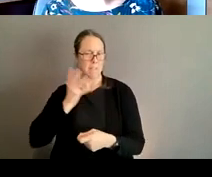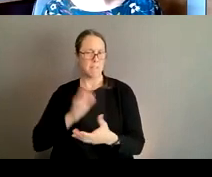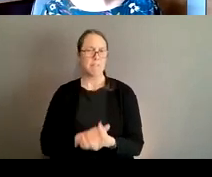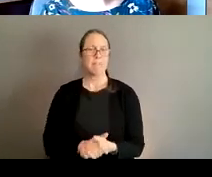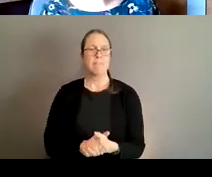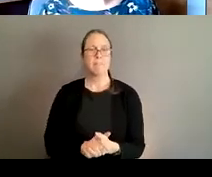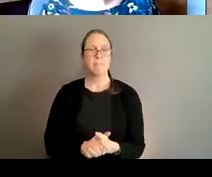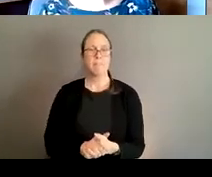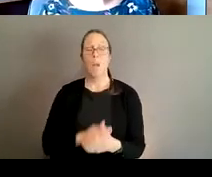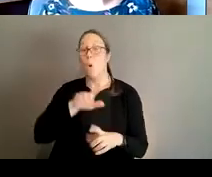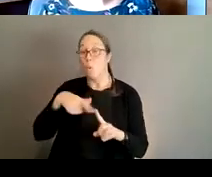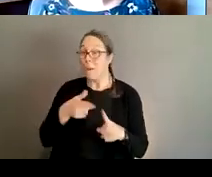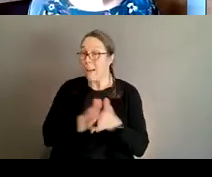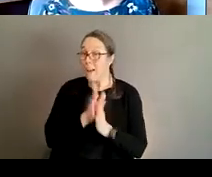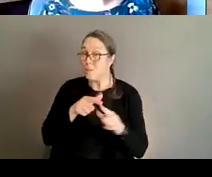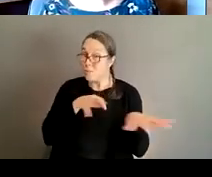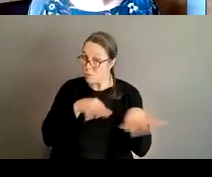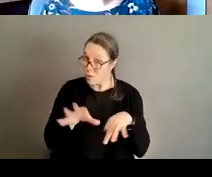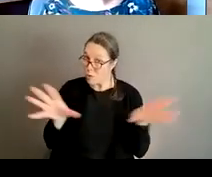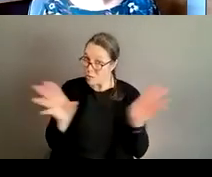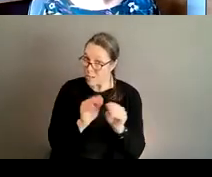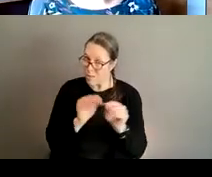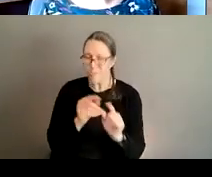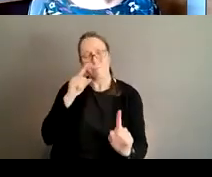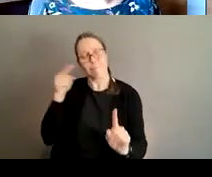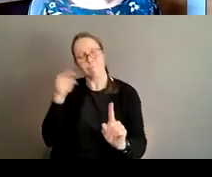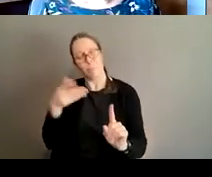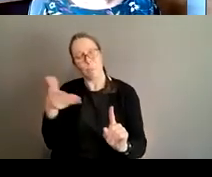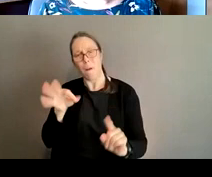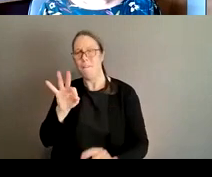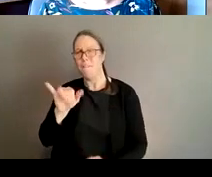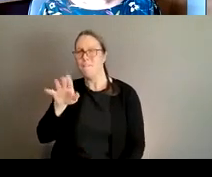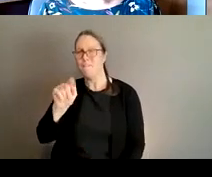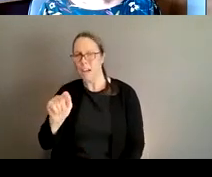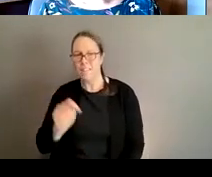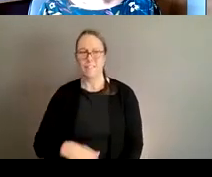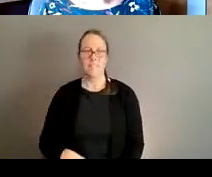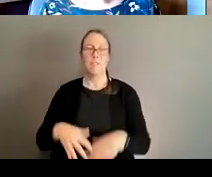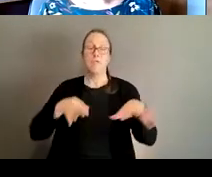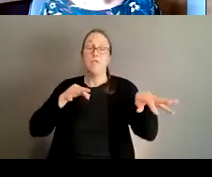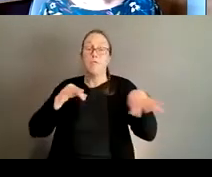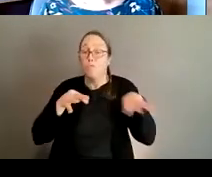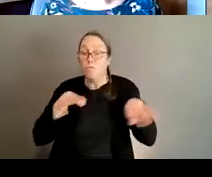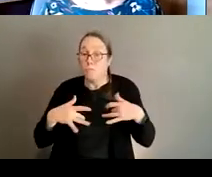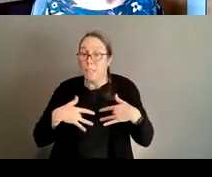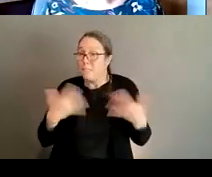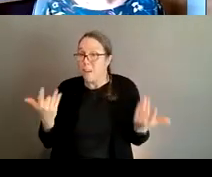general, just focus on the facts. Describe the event that you want to talk about.